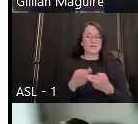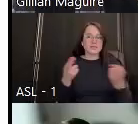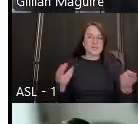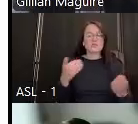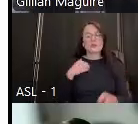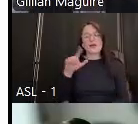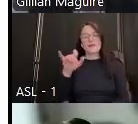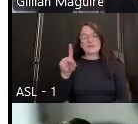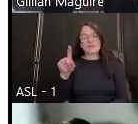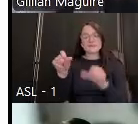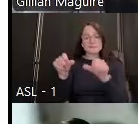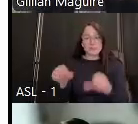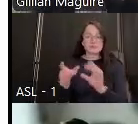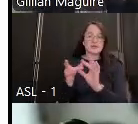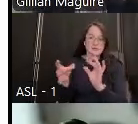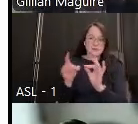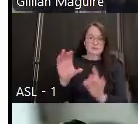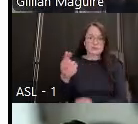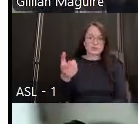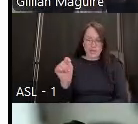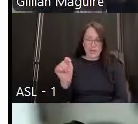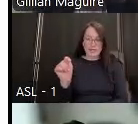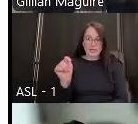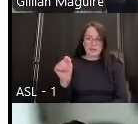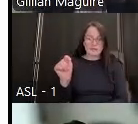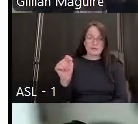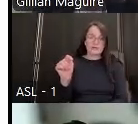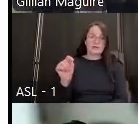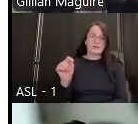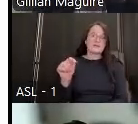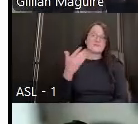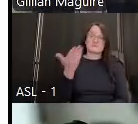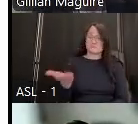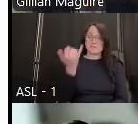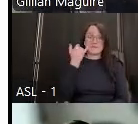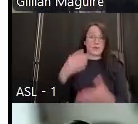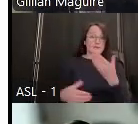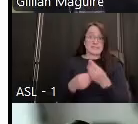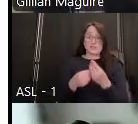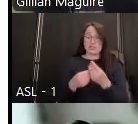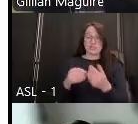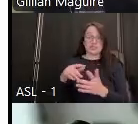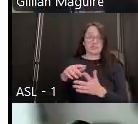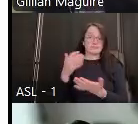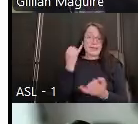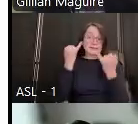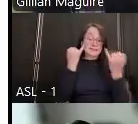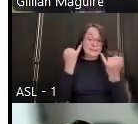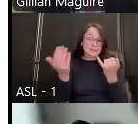Microsoft's program, but uh see if there's any um additional context or ideas Gillian, Susan,